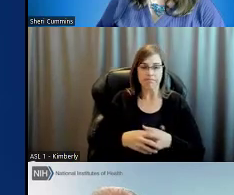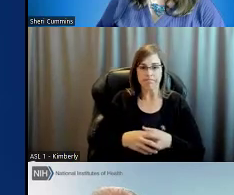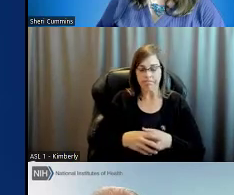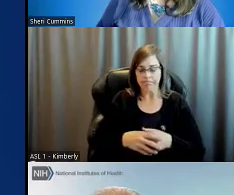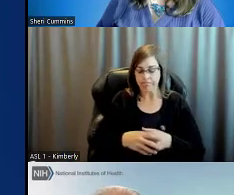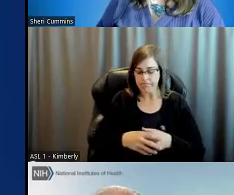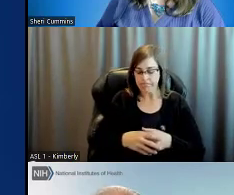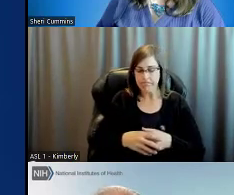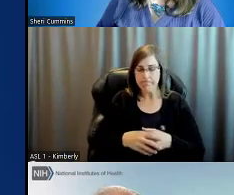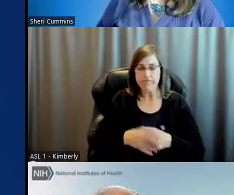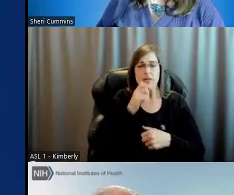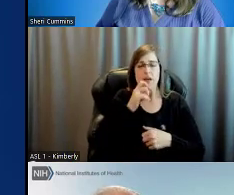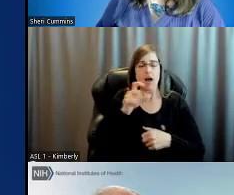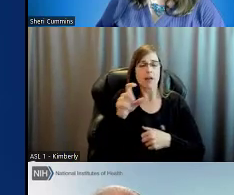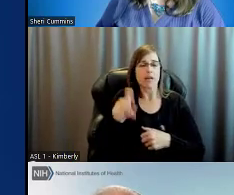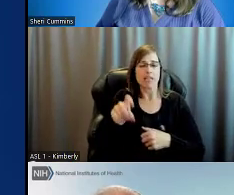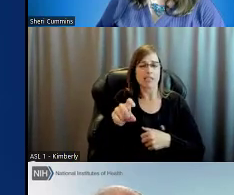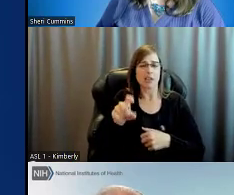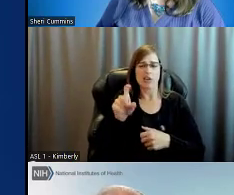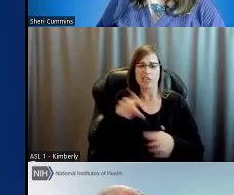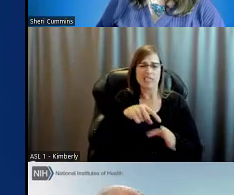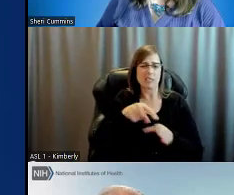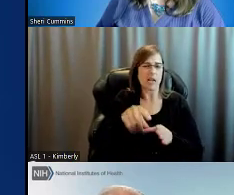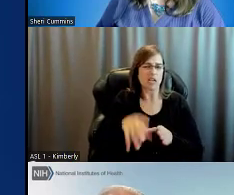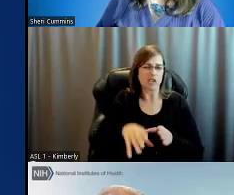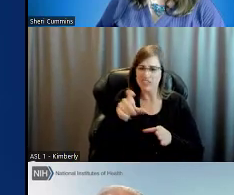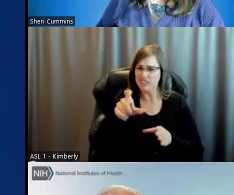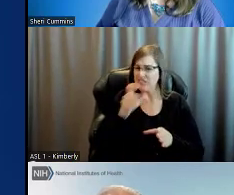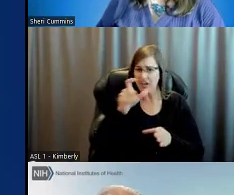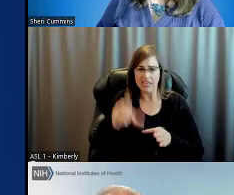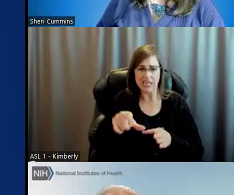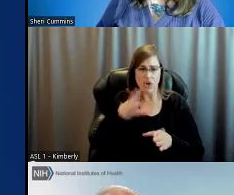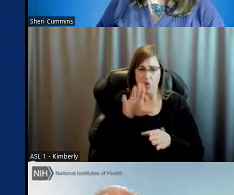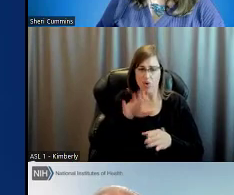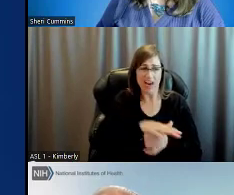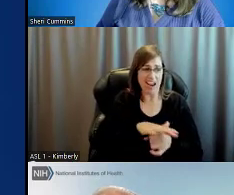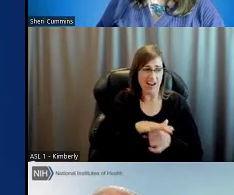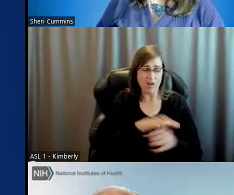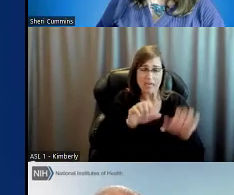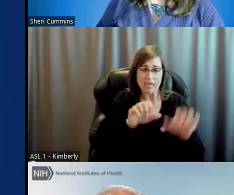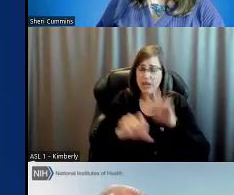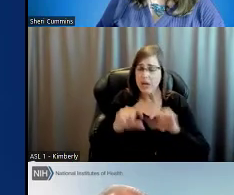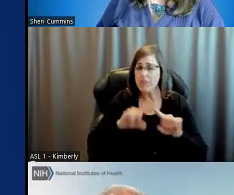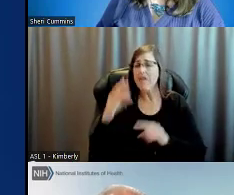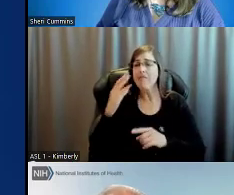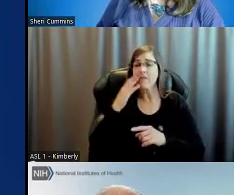They don't necessarily need to be a specialist in your area of science, but they need to be familiar enough